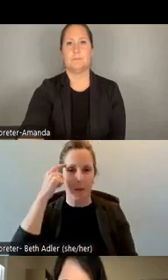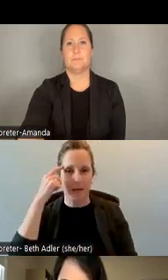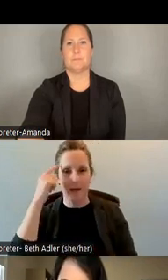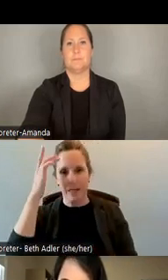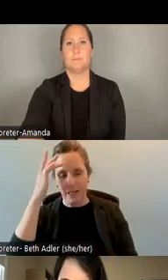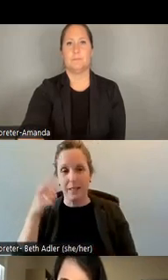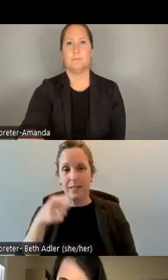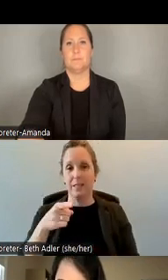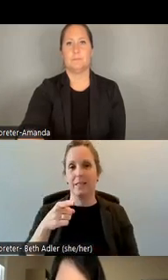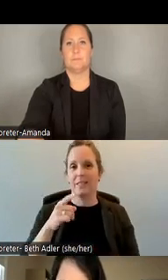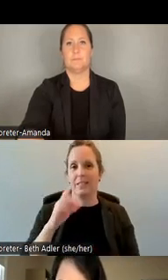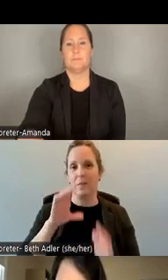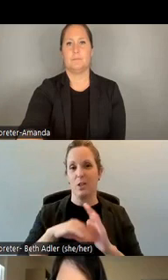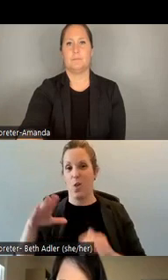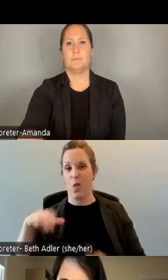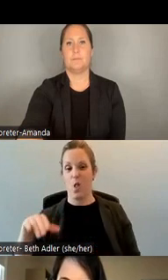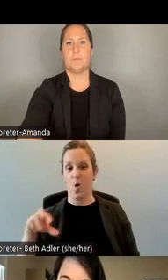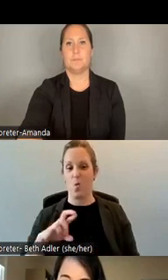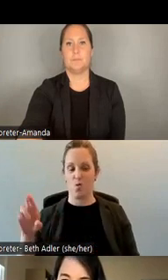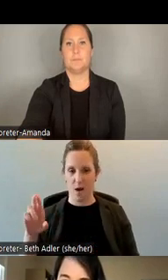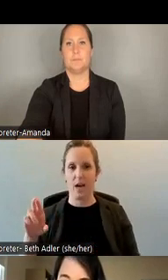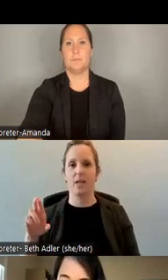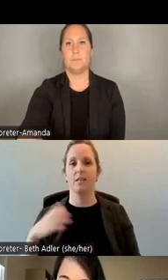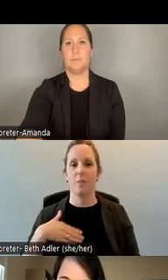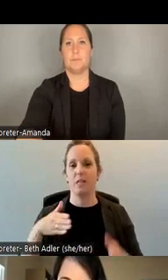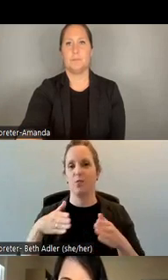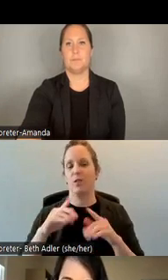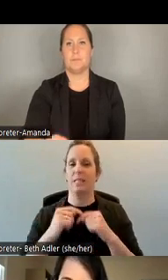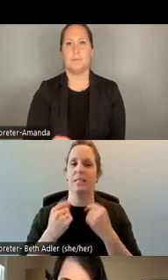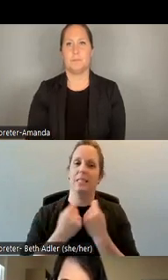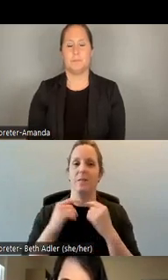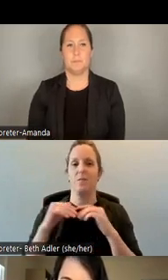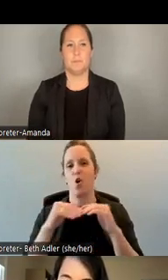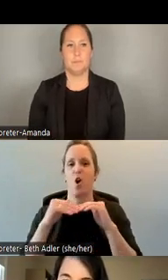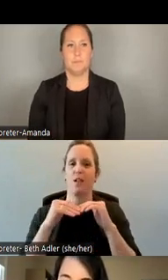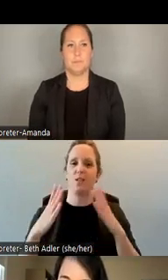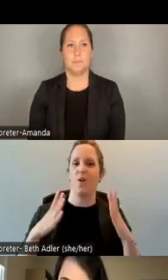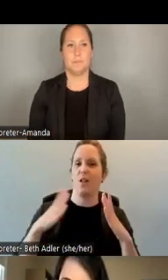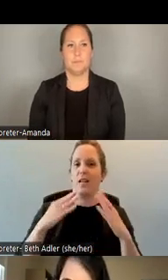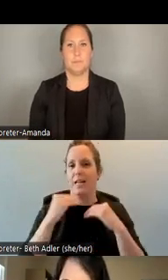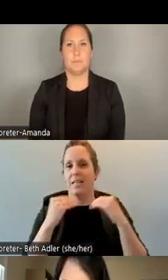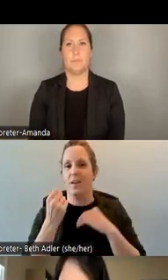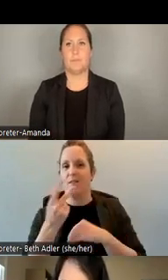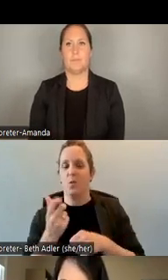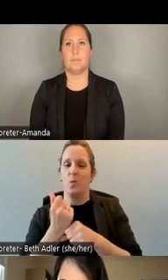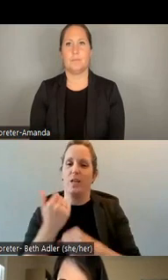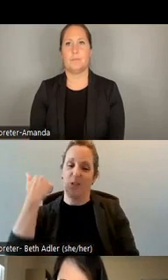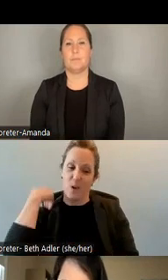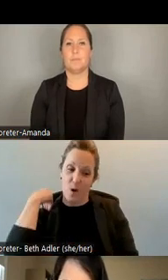corner is just my wonderful street team colleagues at our holiday dinner a few years ago and I just